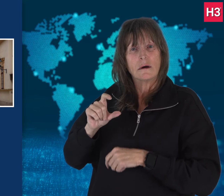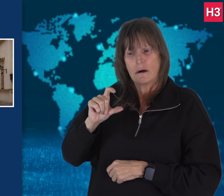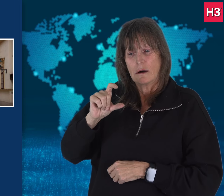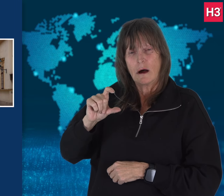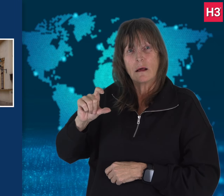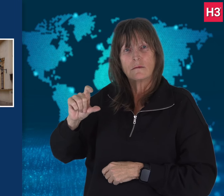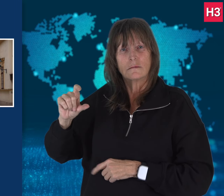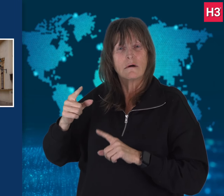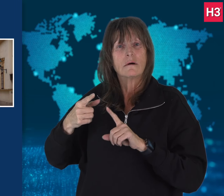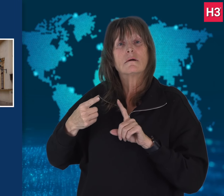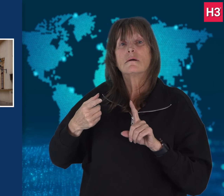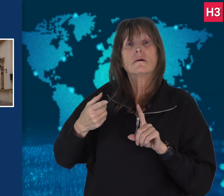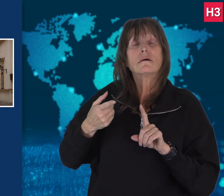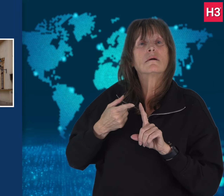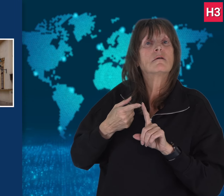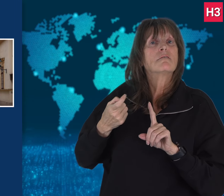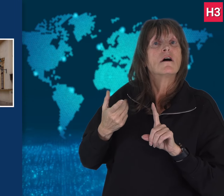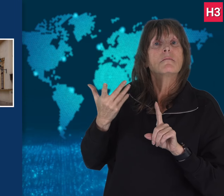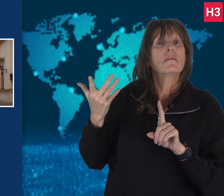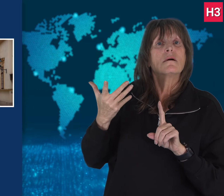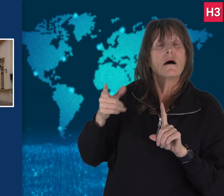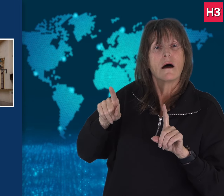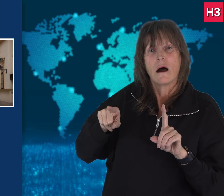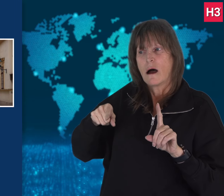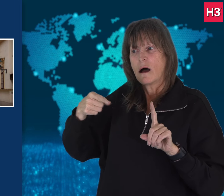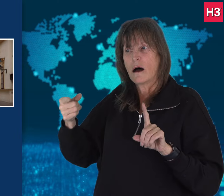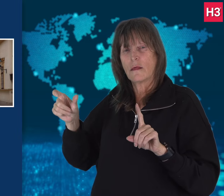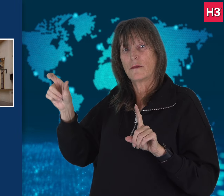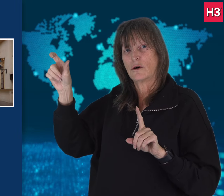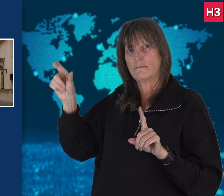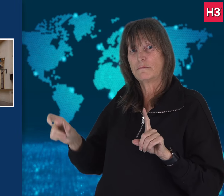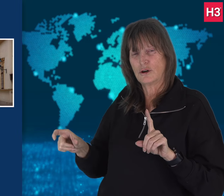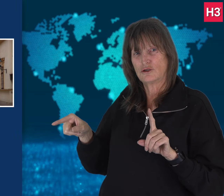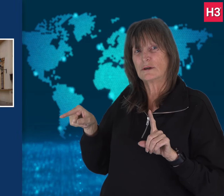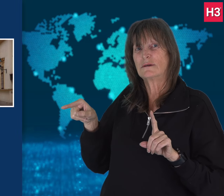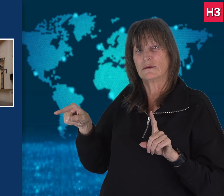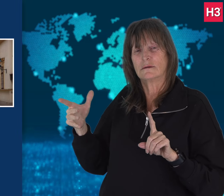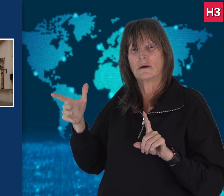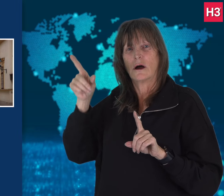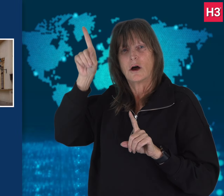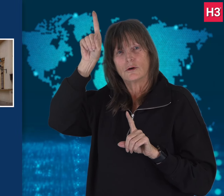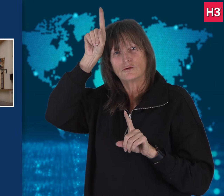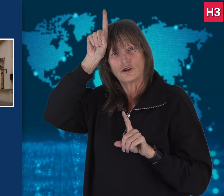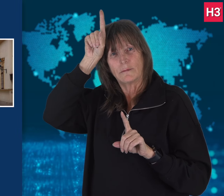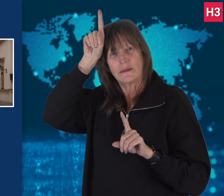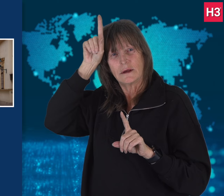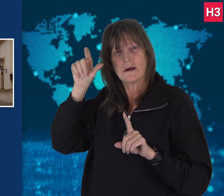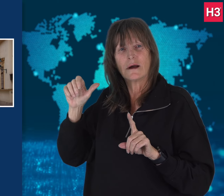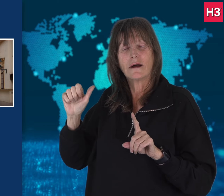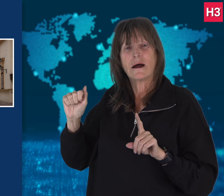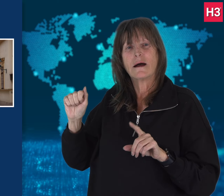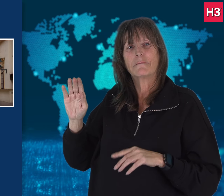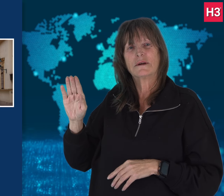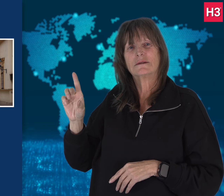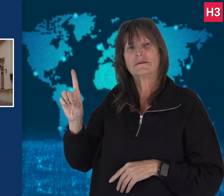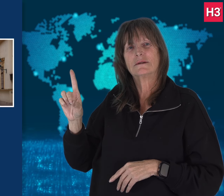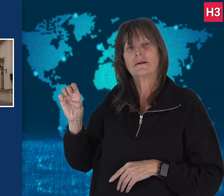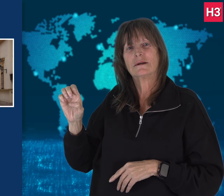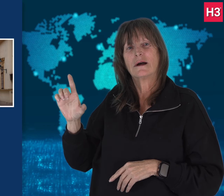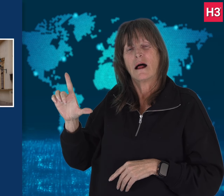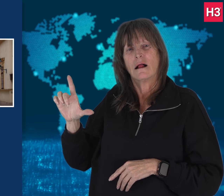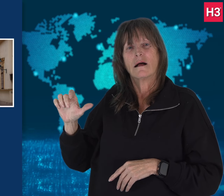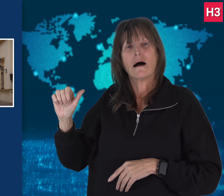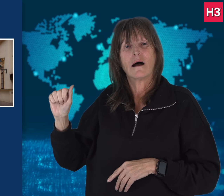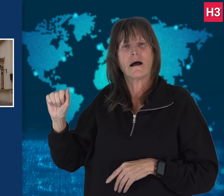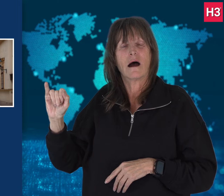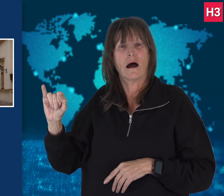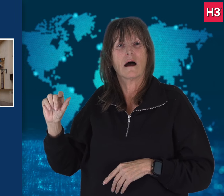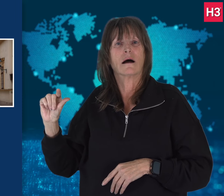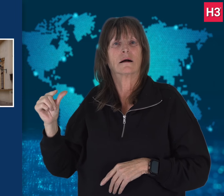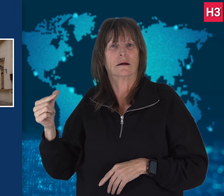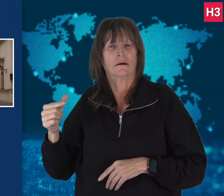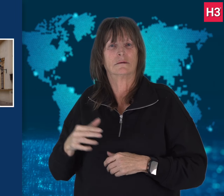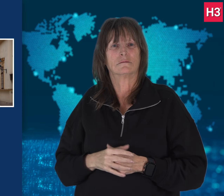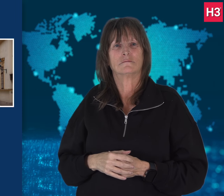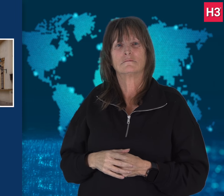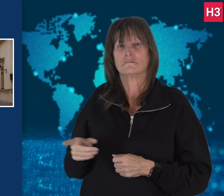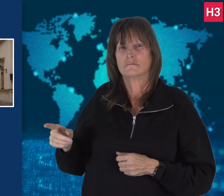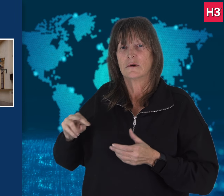ammunition from another suspect in Germany, Abdel Al G., and